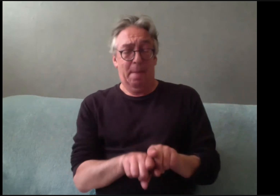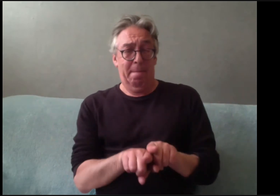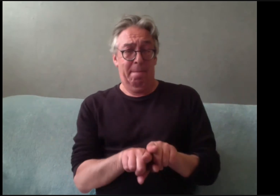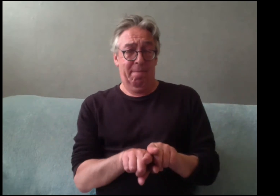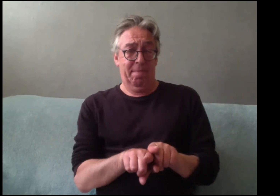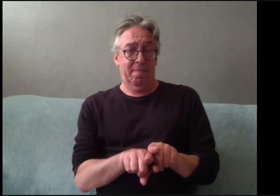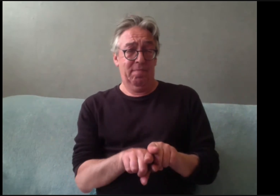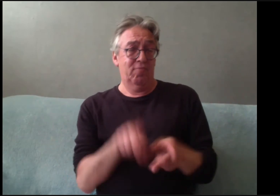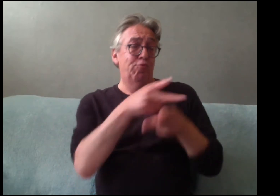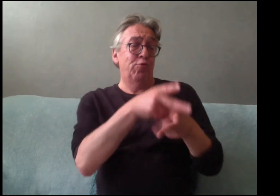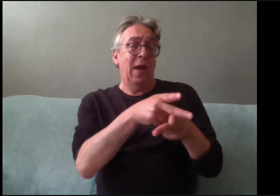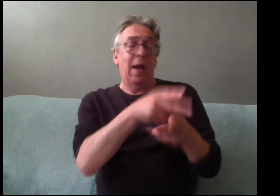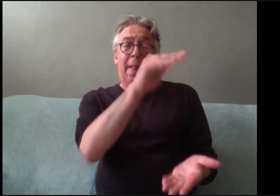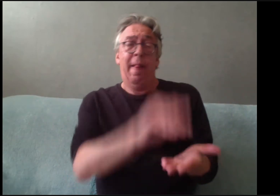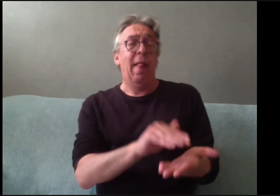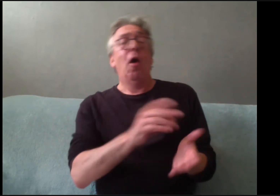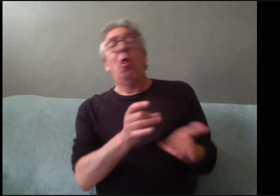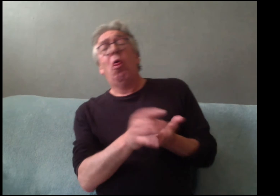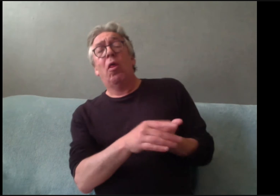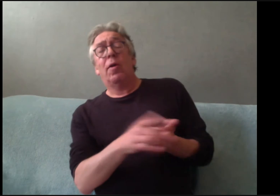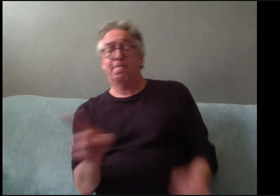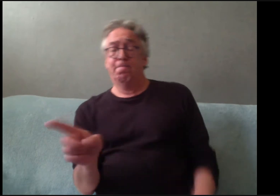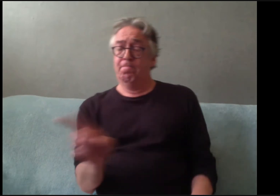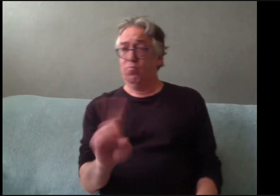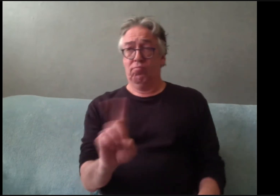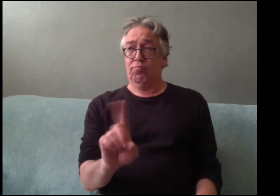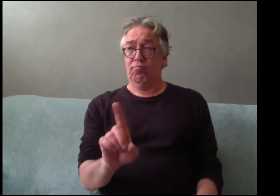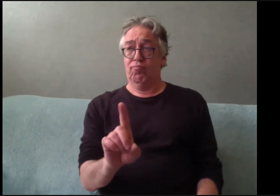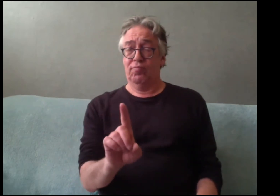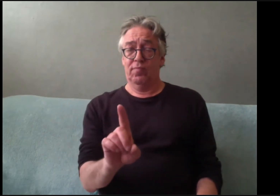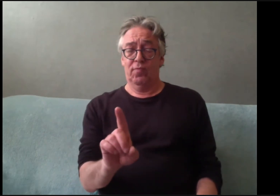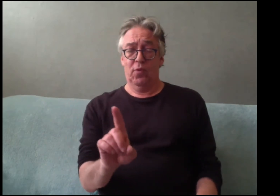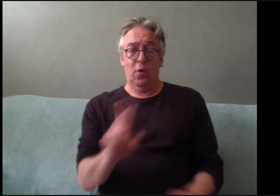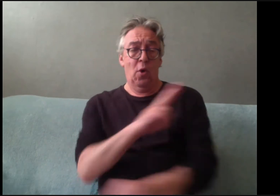Disability must not be a criteria for refusing care